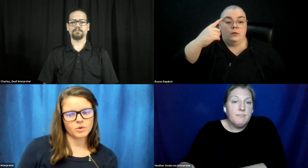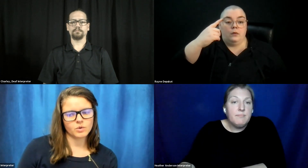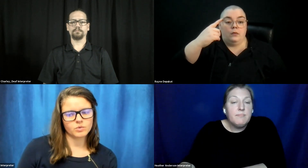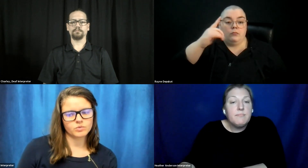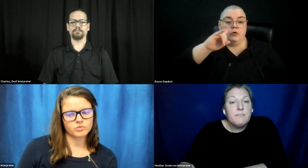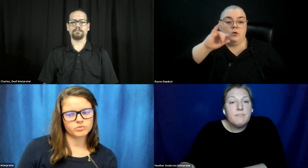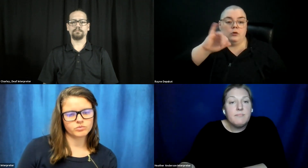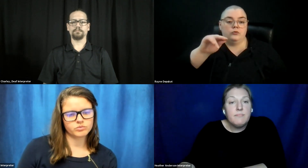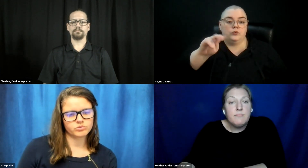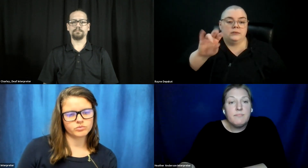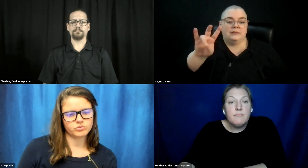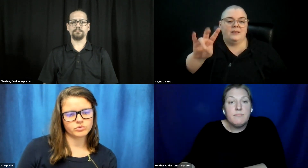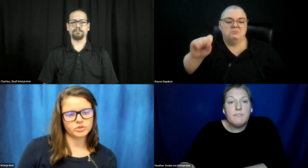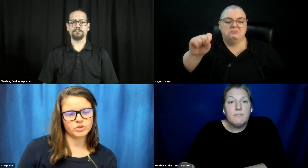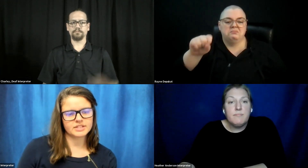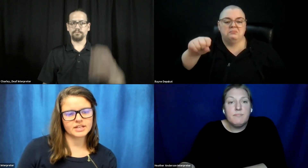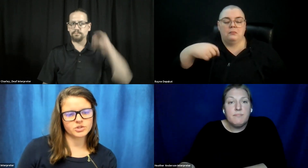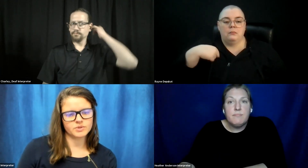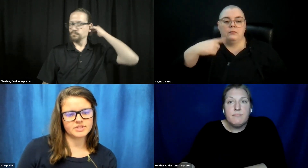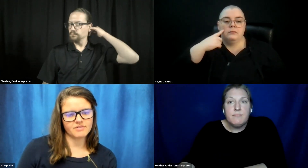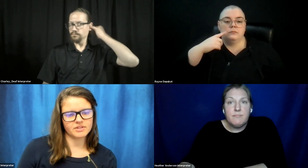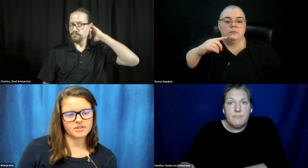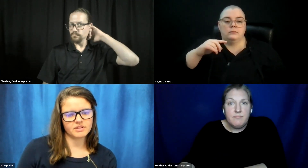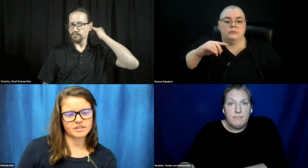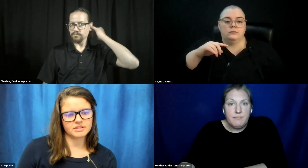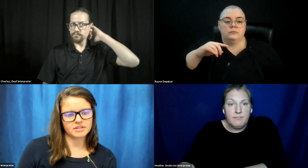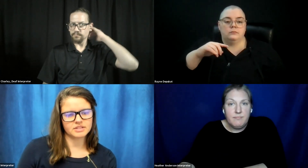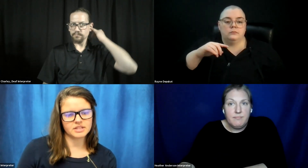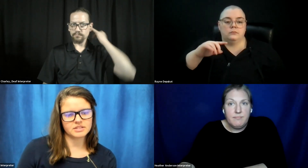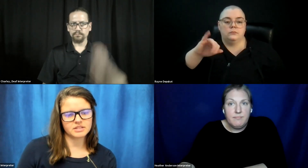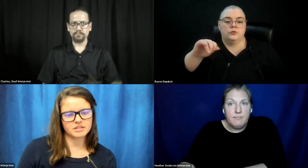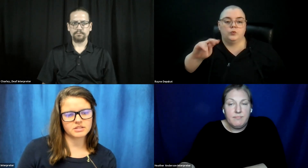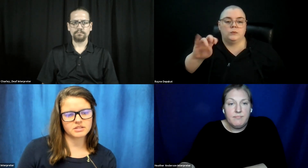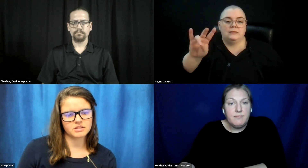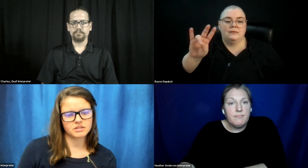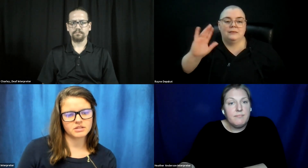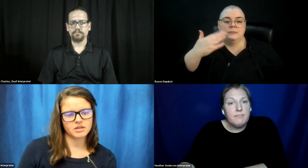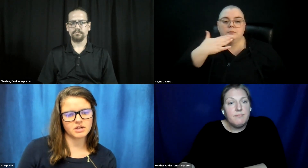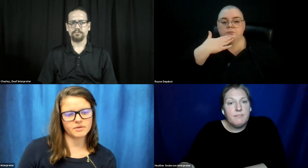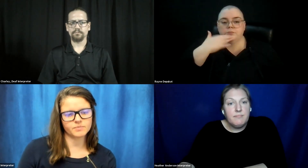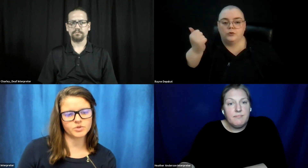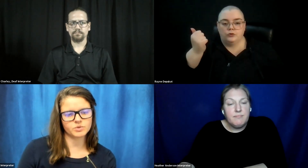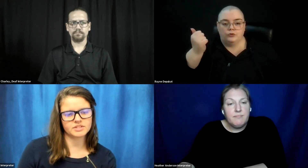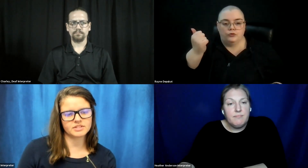So it looks like June 7 is the consensus.